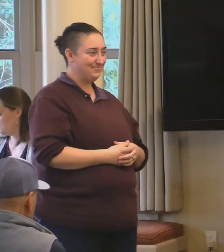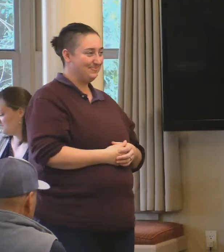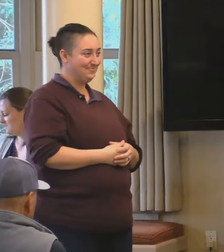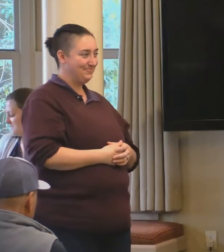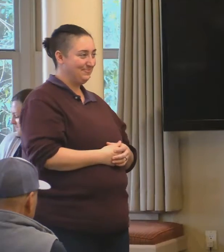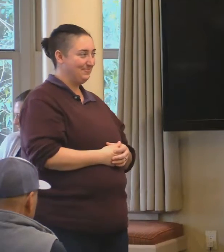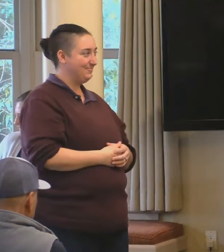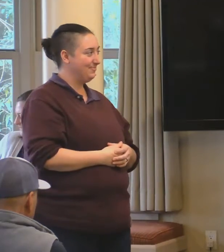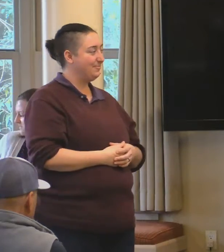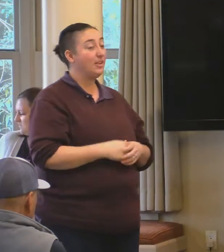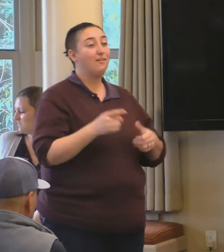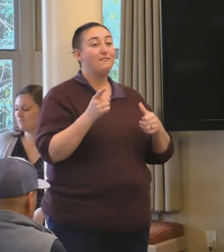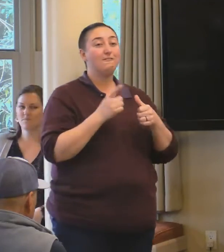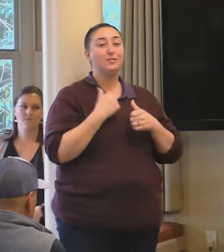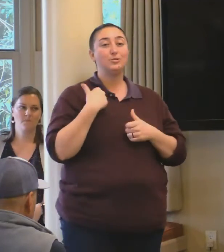Hi.